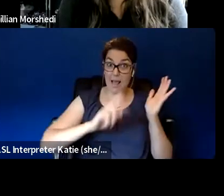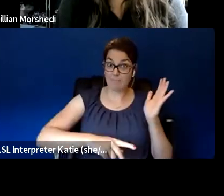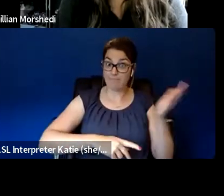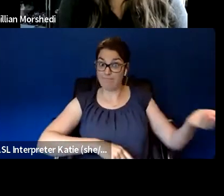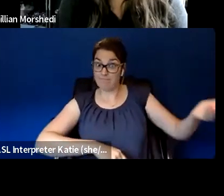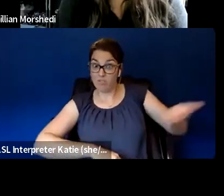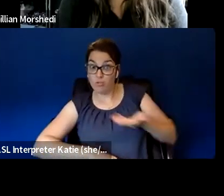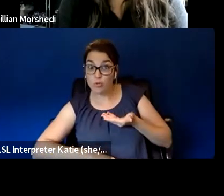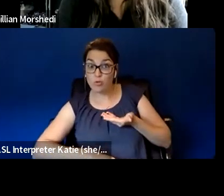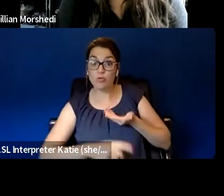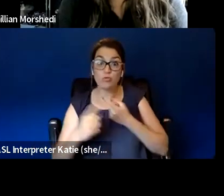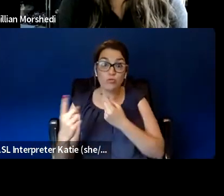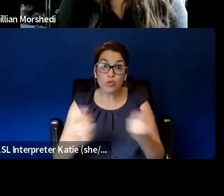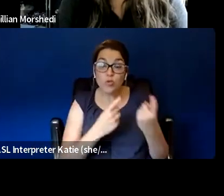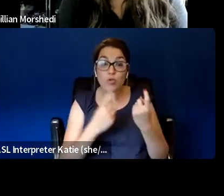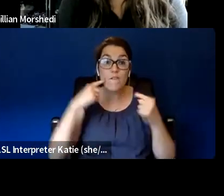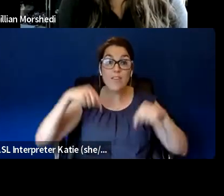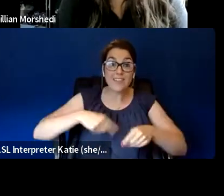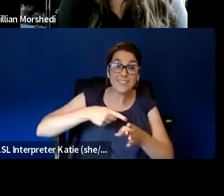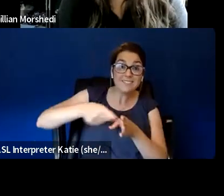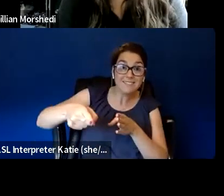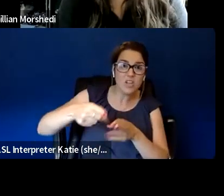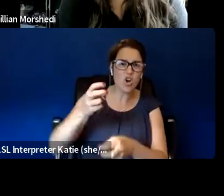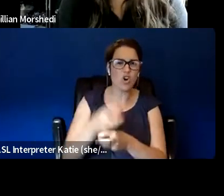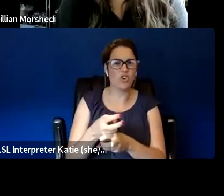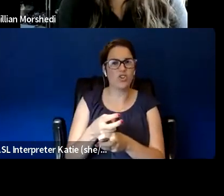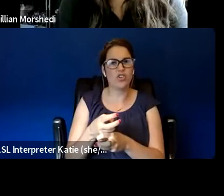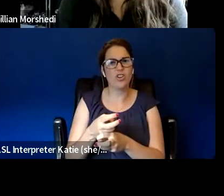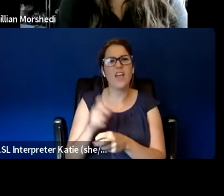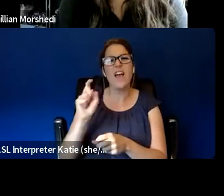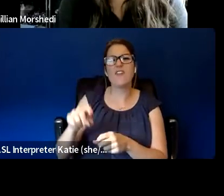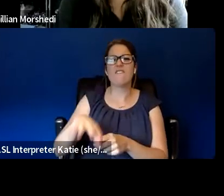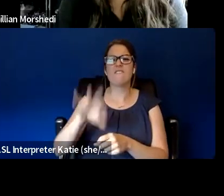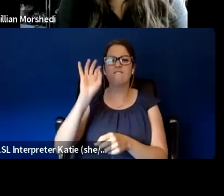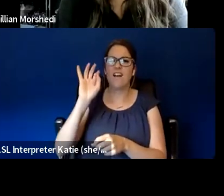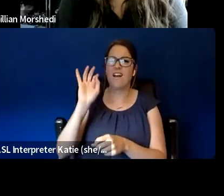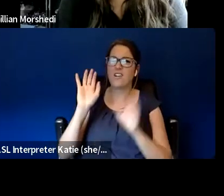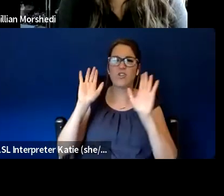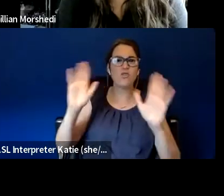I guess you have to find a amazing compassionate person like Liz, which is hard to find.